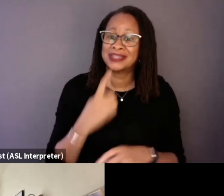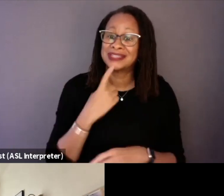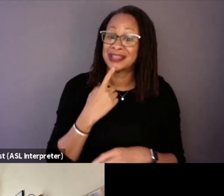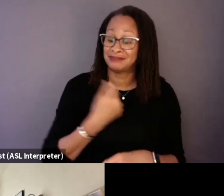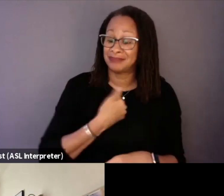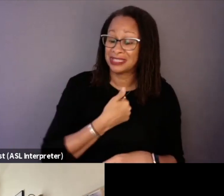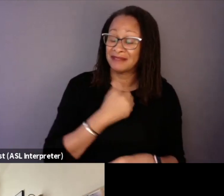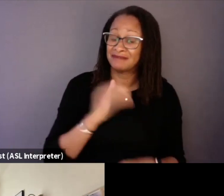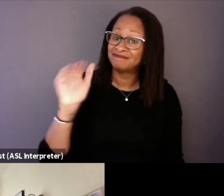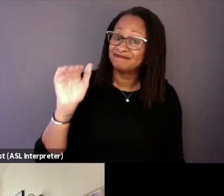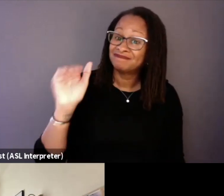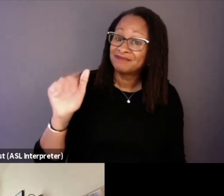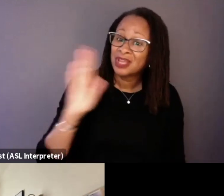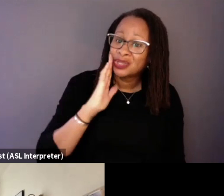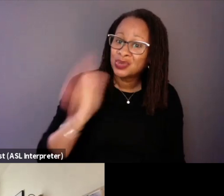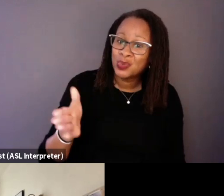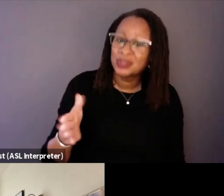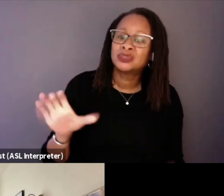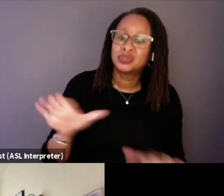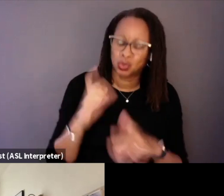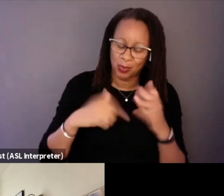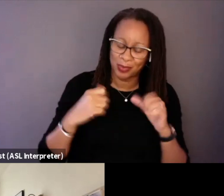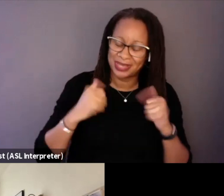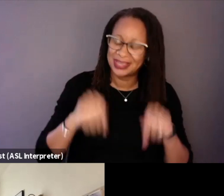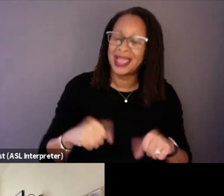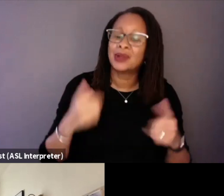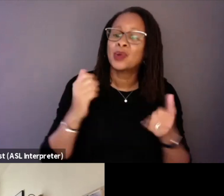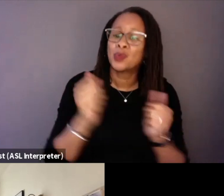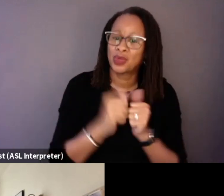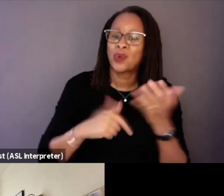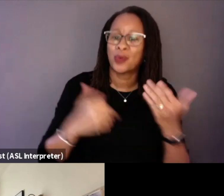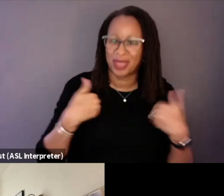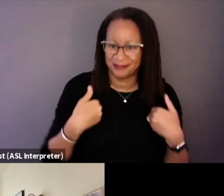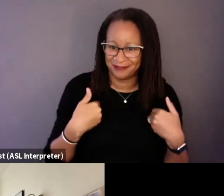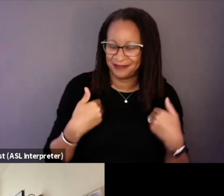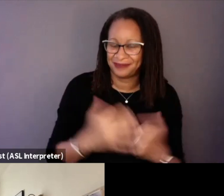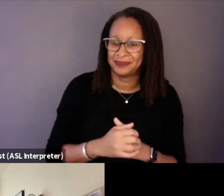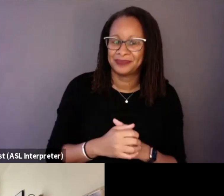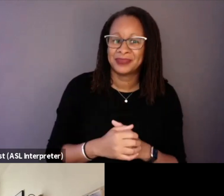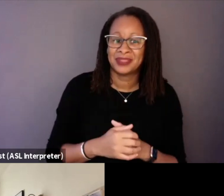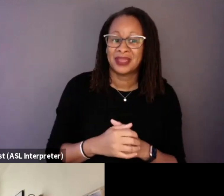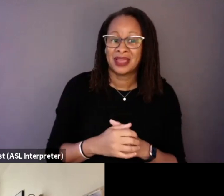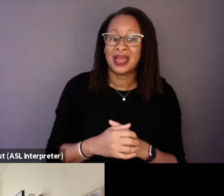we will just do what we can with what we can. And that was my lens.